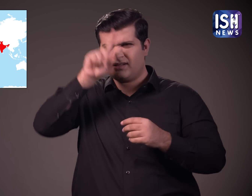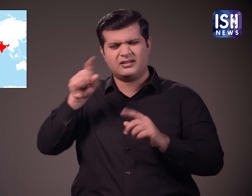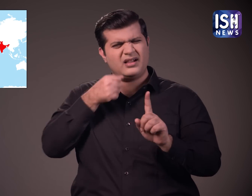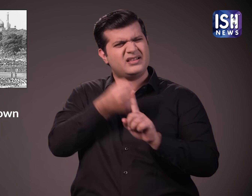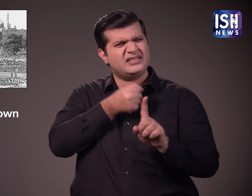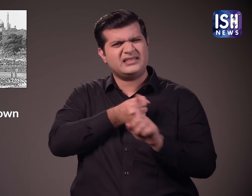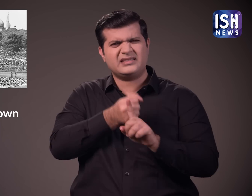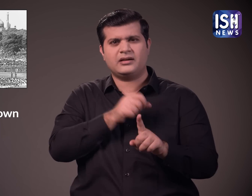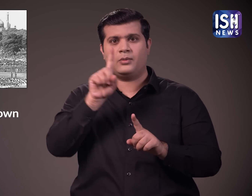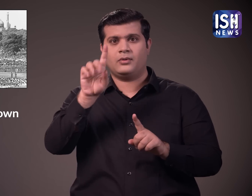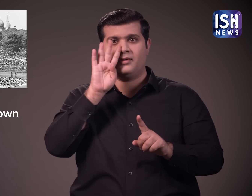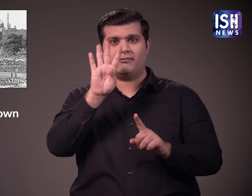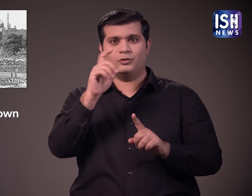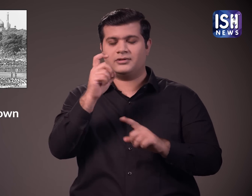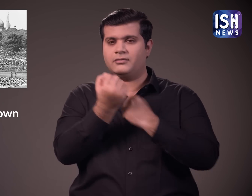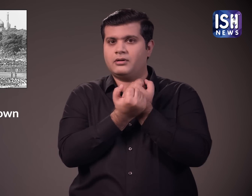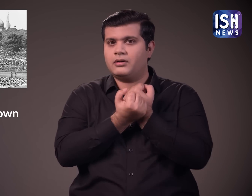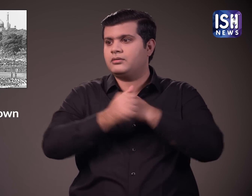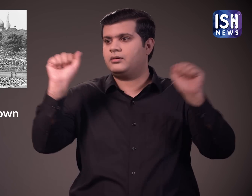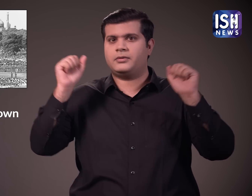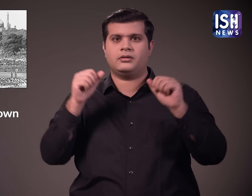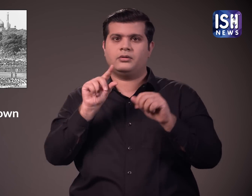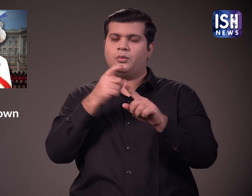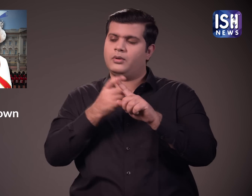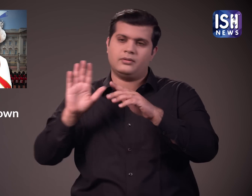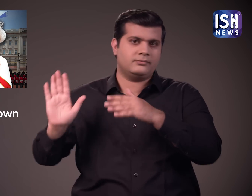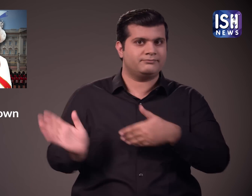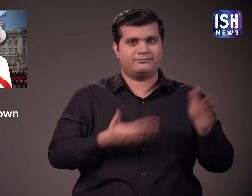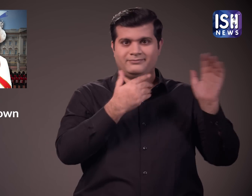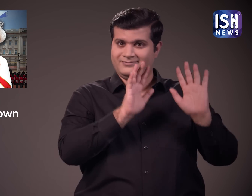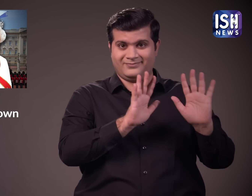Indians fought a long battle before getting independence in 1947.